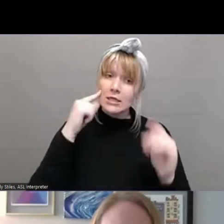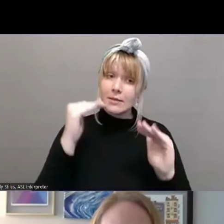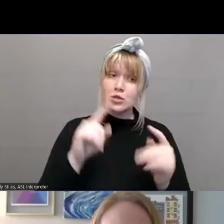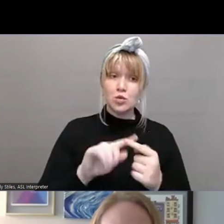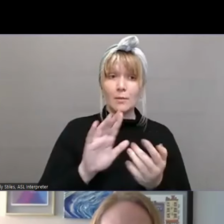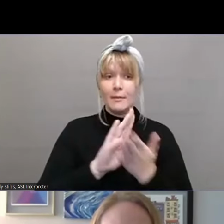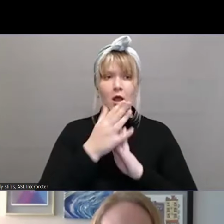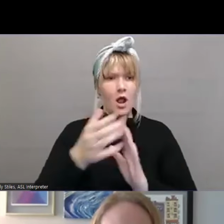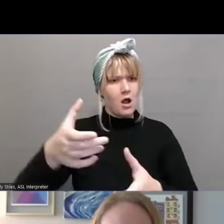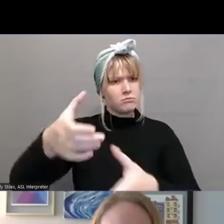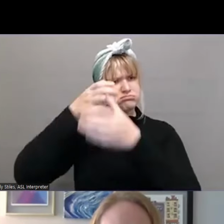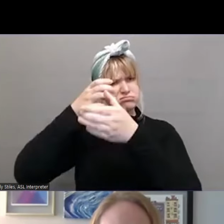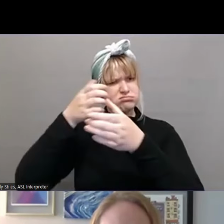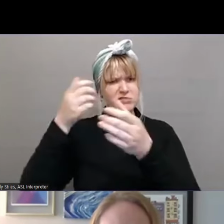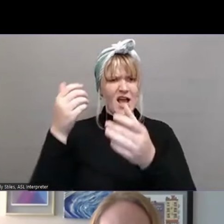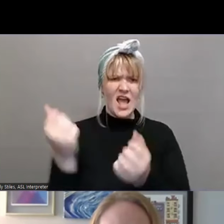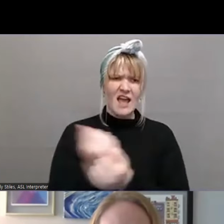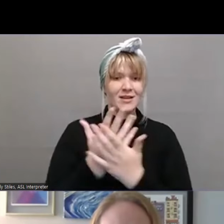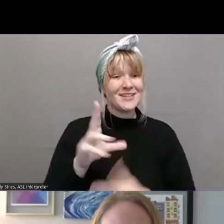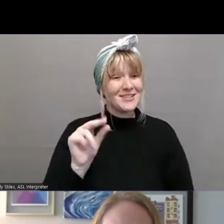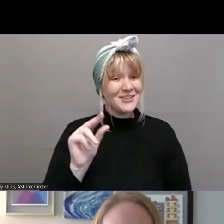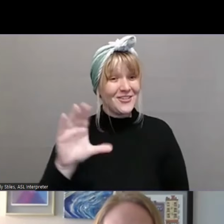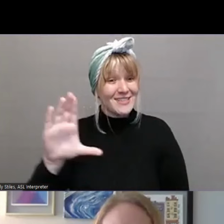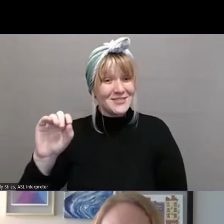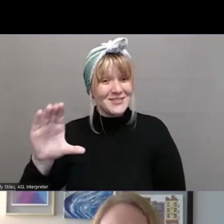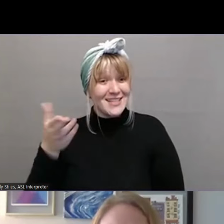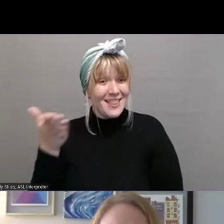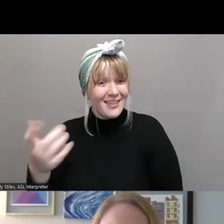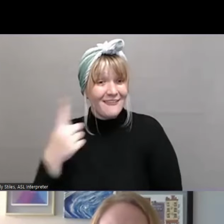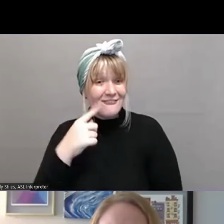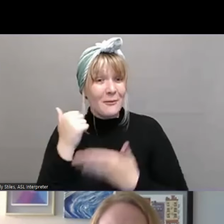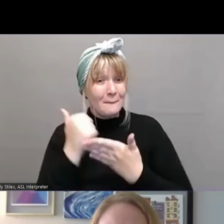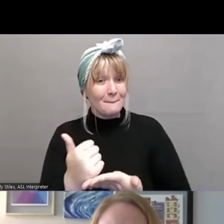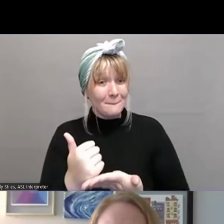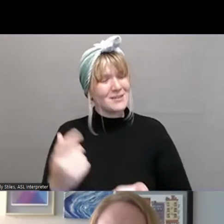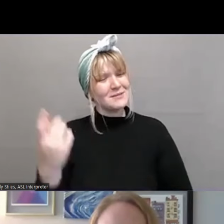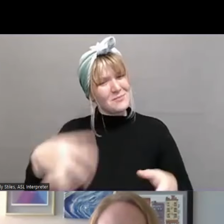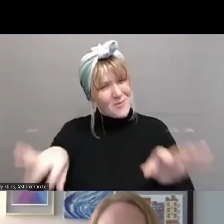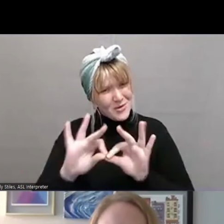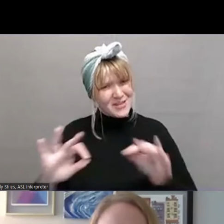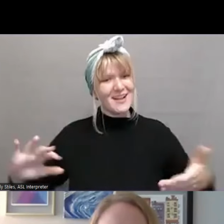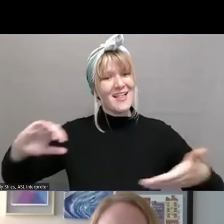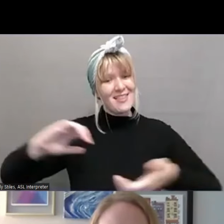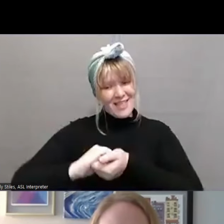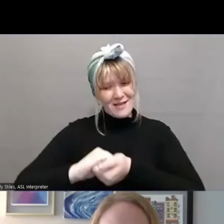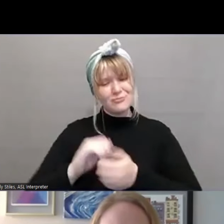That’s why the CoC is there, and that’s why you collaborate, so you can help address some of these issues.